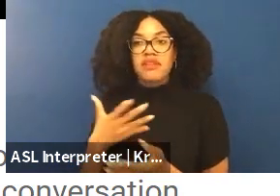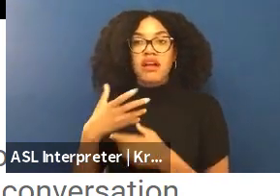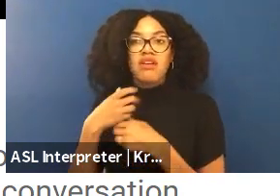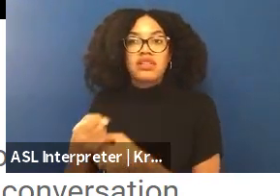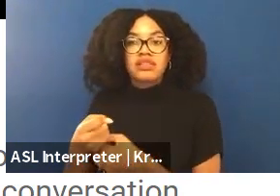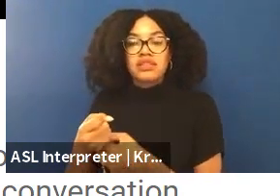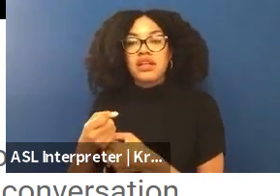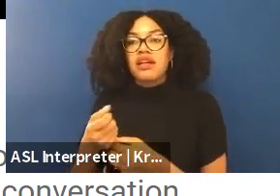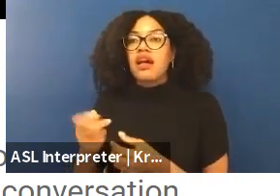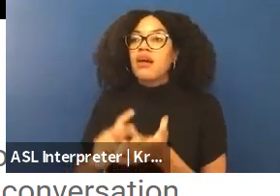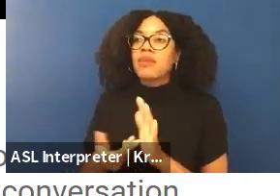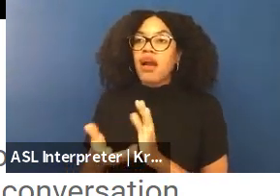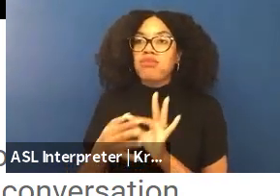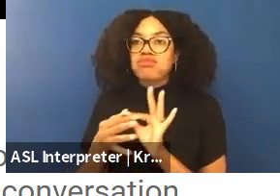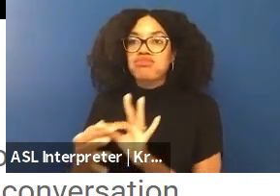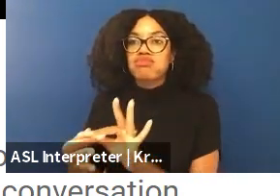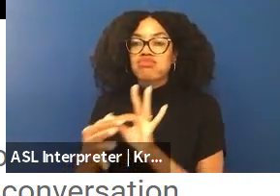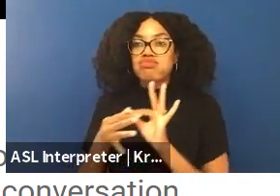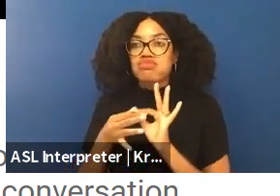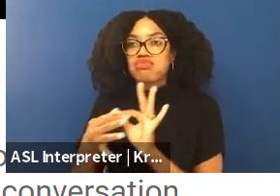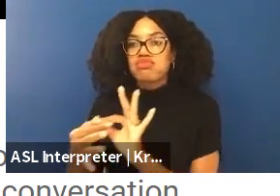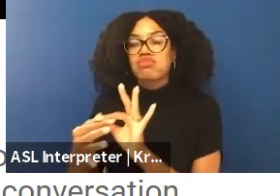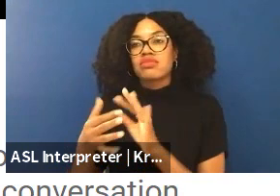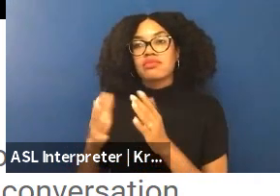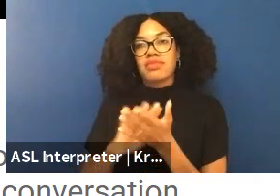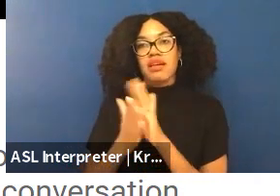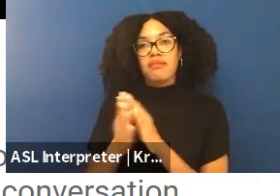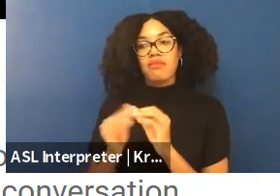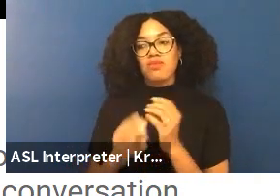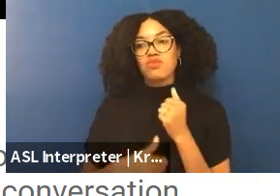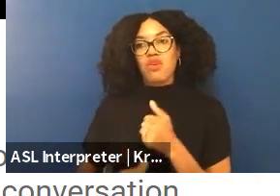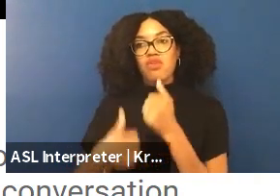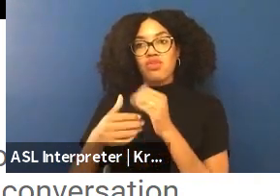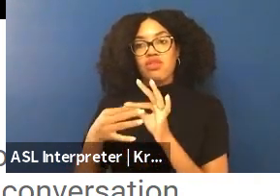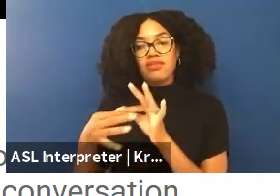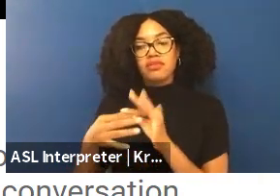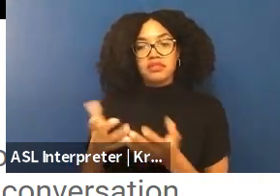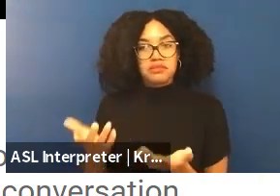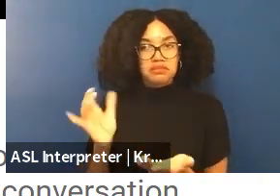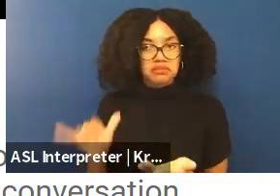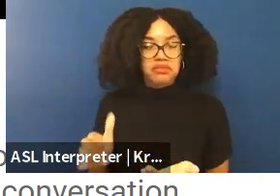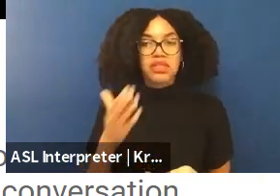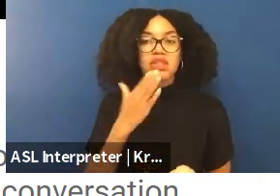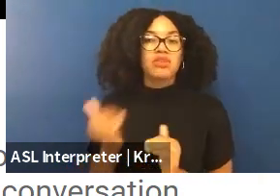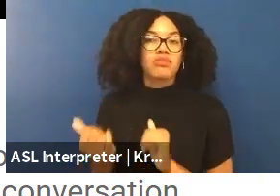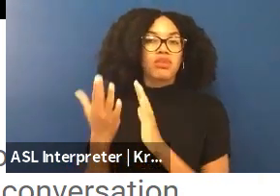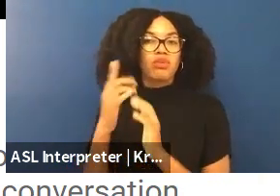collaborations become much more rich. And so I think that's a great approach working--it's almost